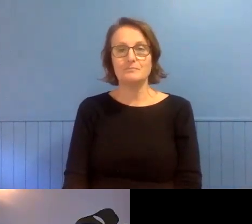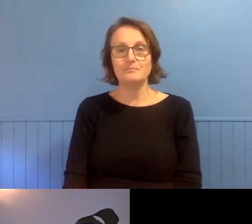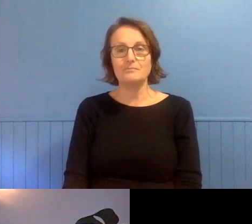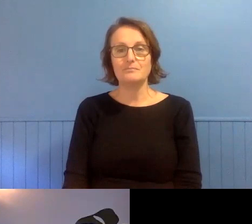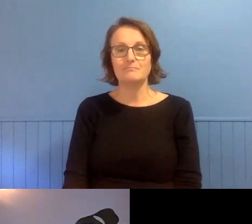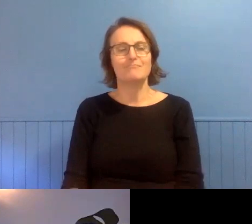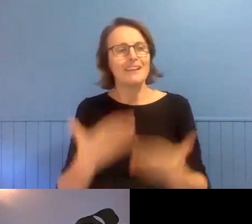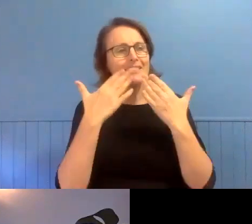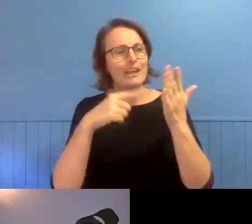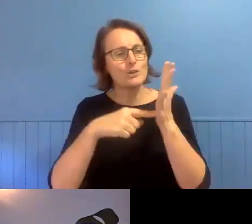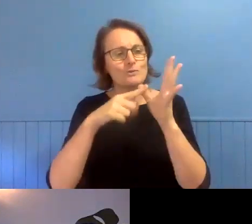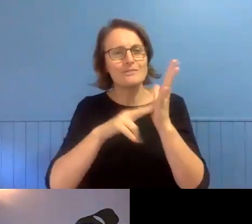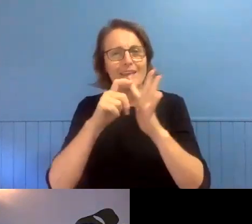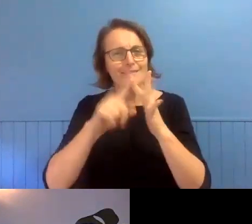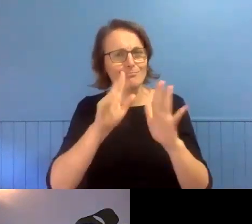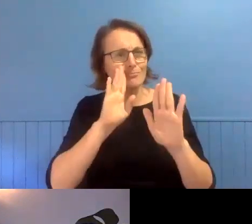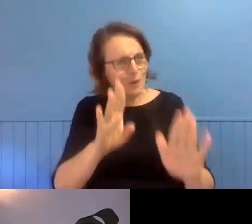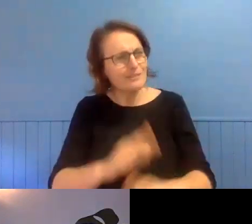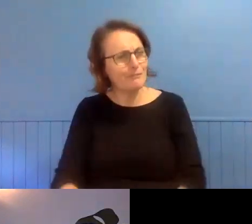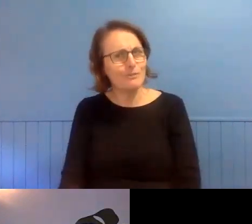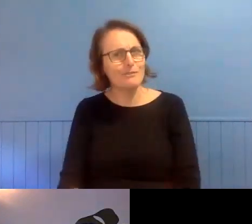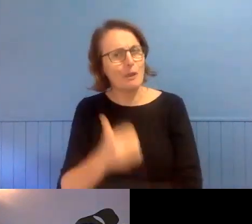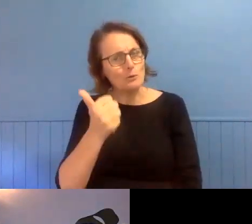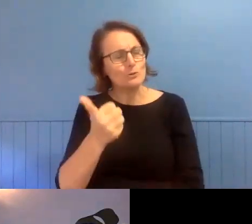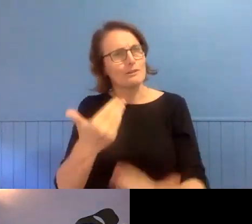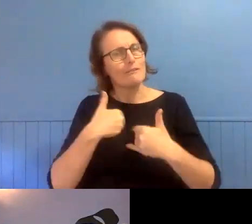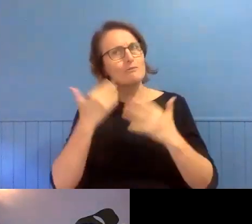much. That was considered and helped us all answer that question of what